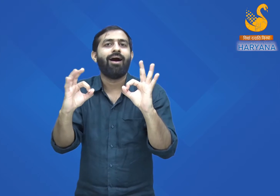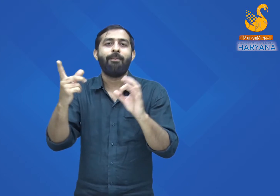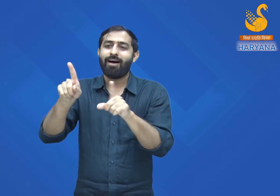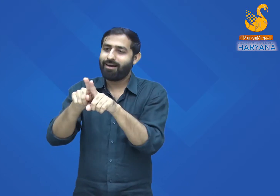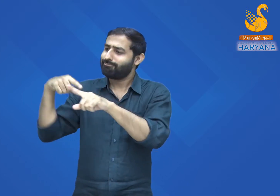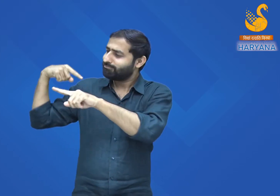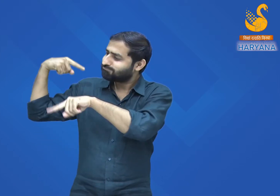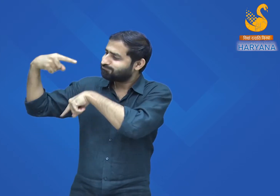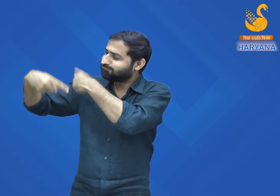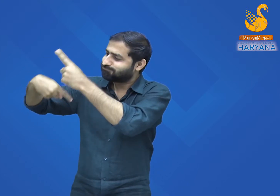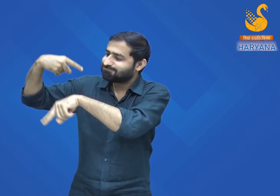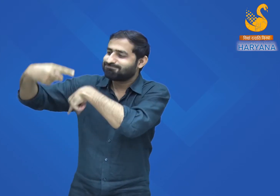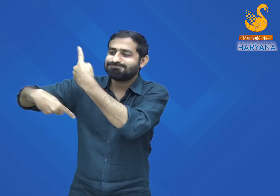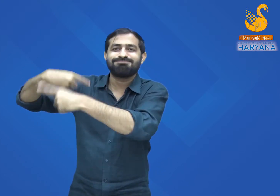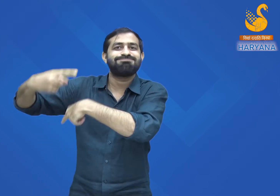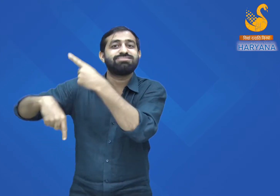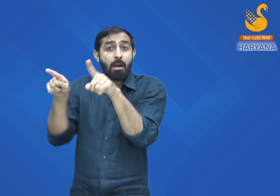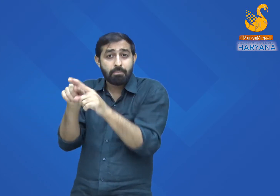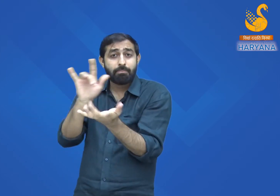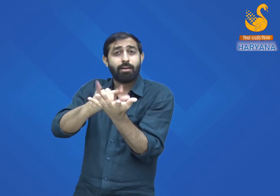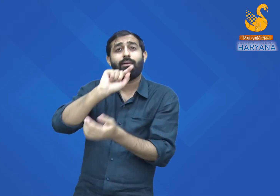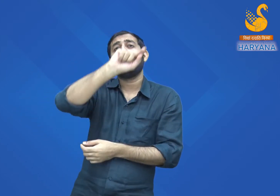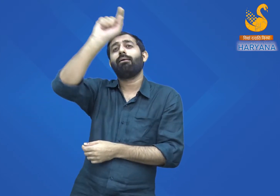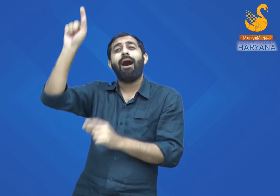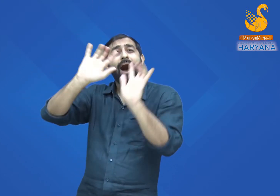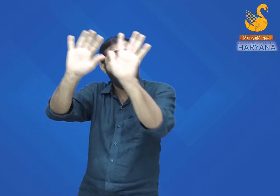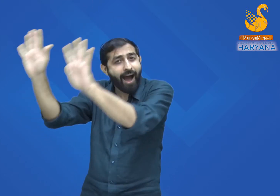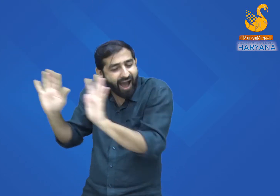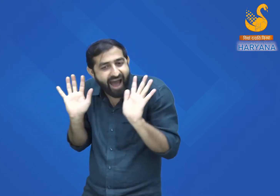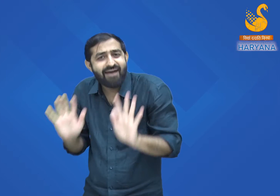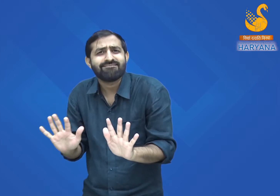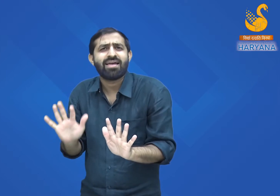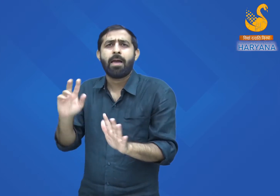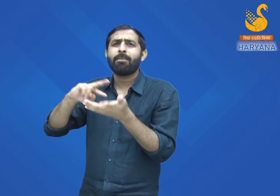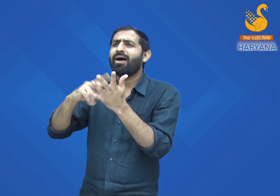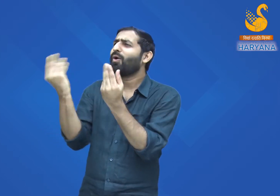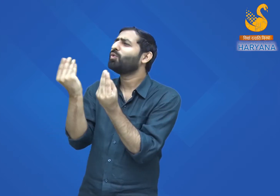Monuments are a part of our cultural heritage. These are also built in different parts of the world.